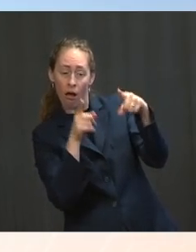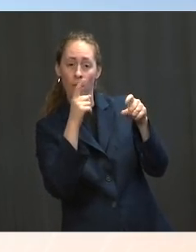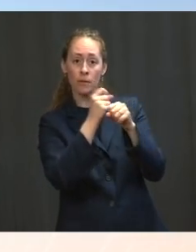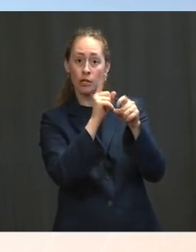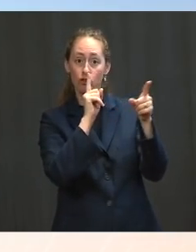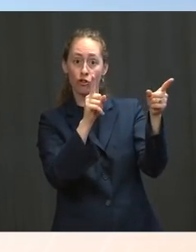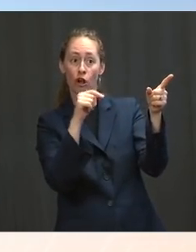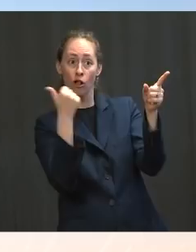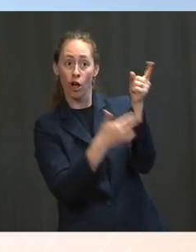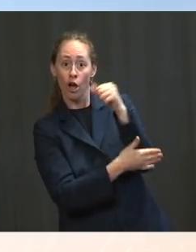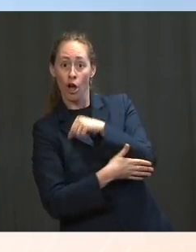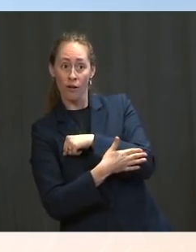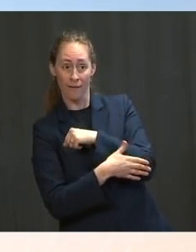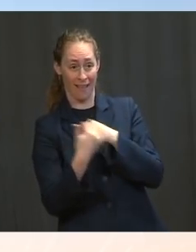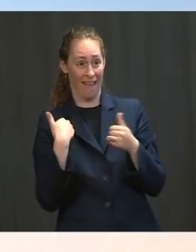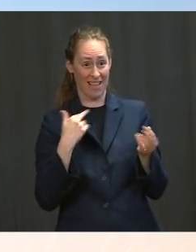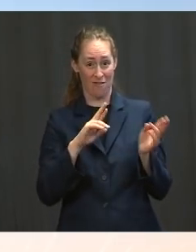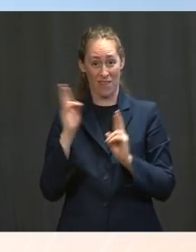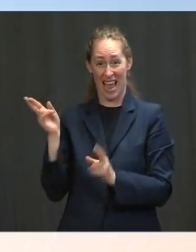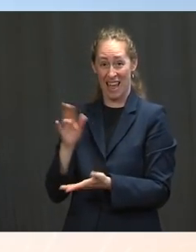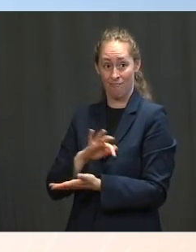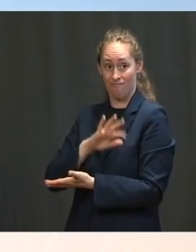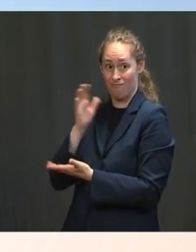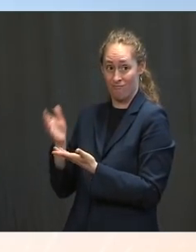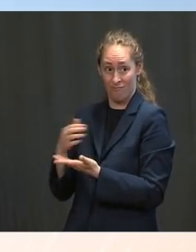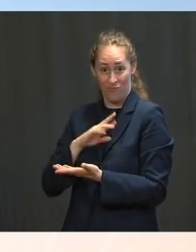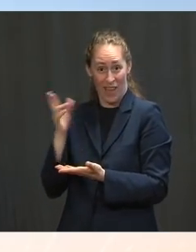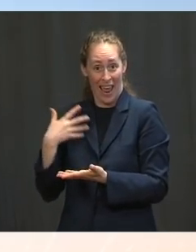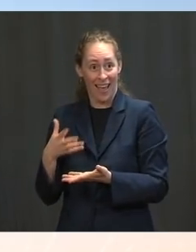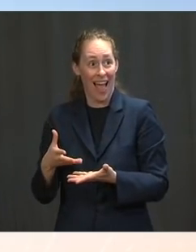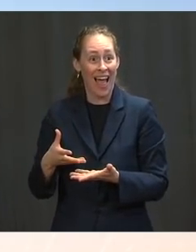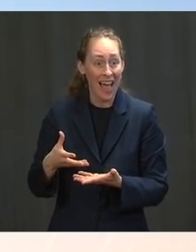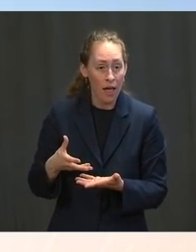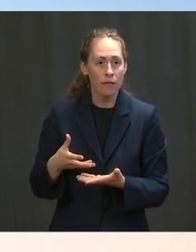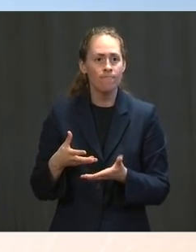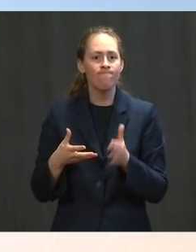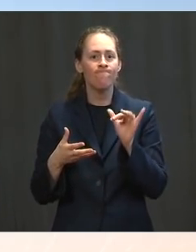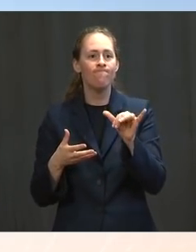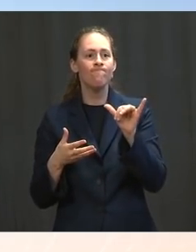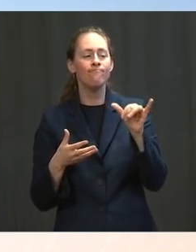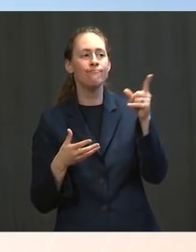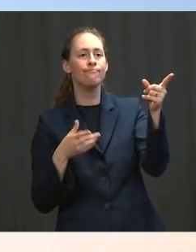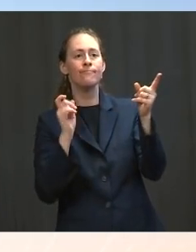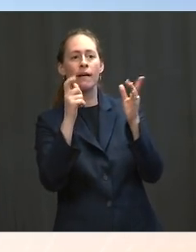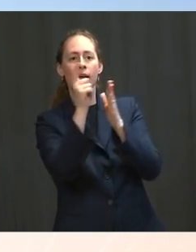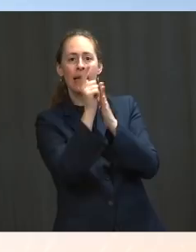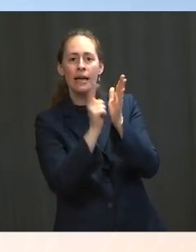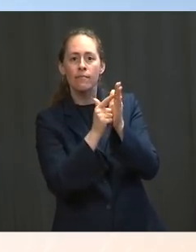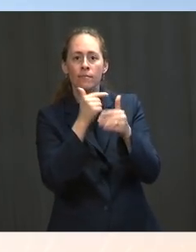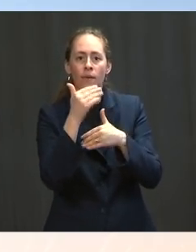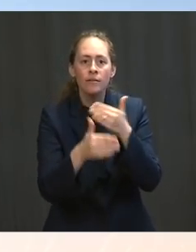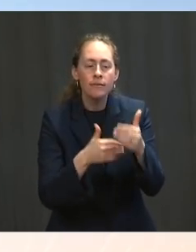we have a million doses or 2 million doses, sometimes we have to work through legal barriers, we have to work through regulatory barriers.